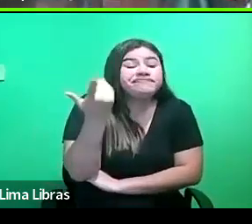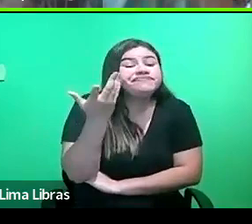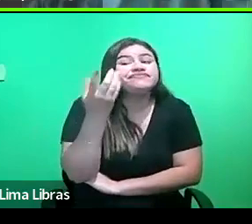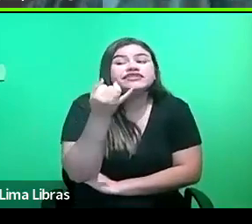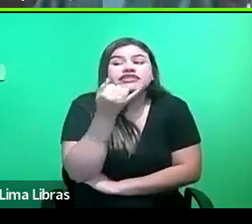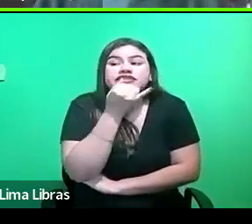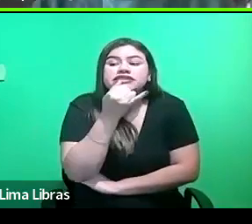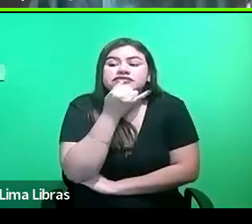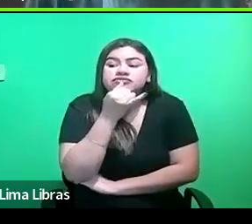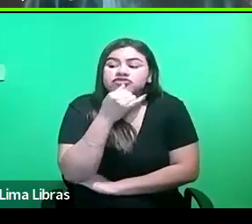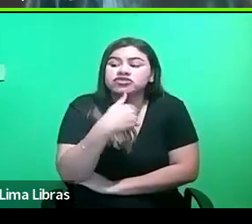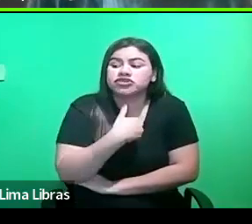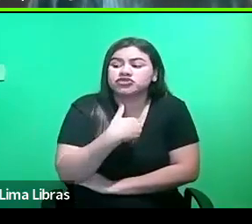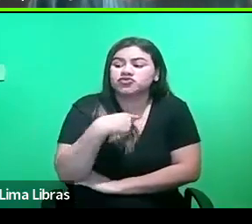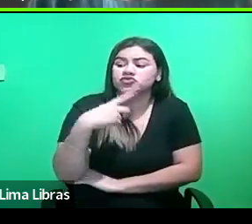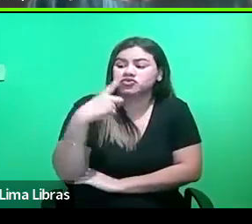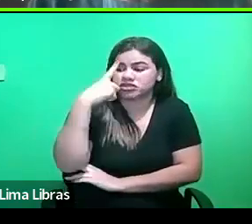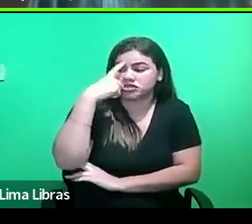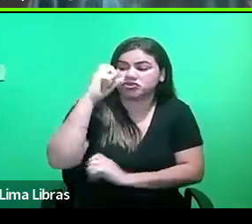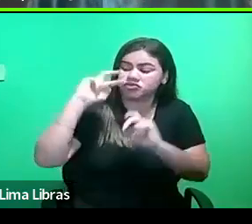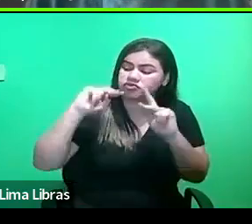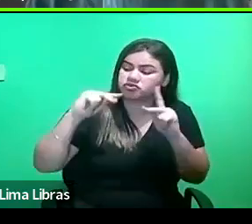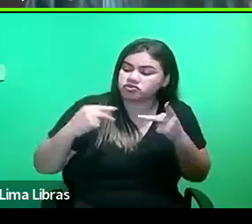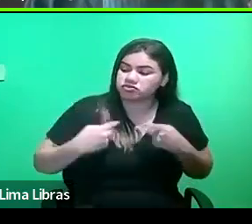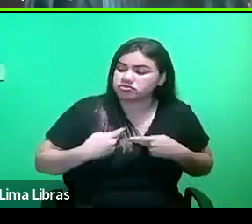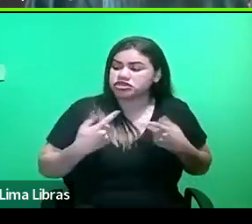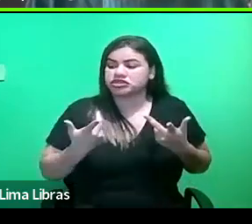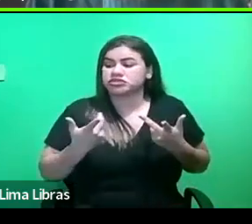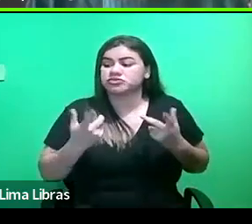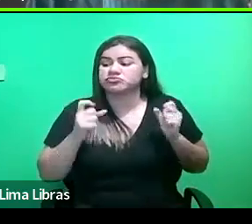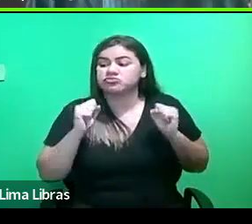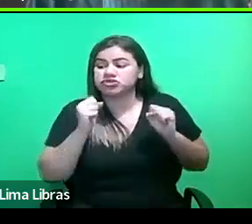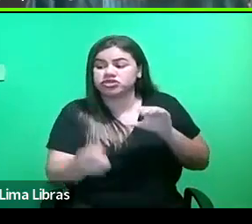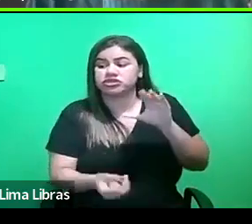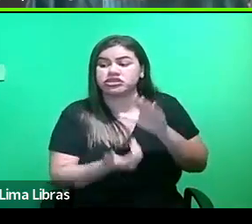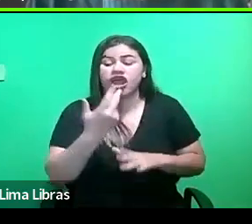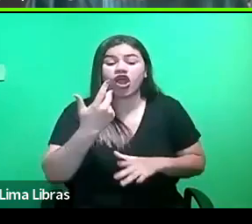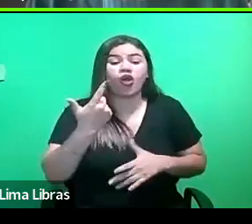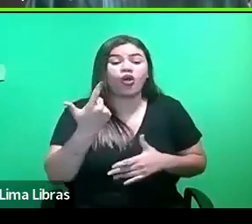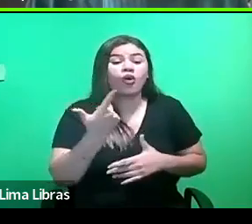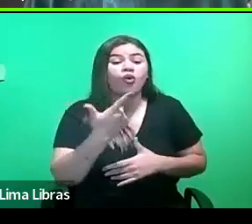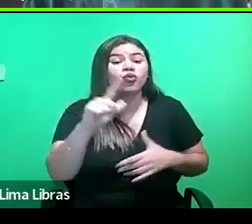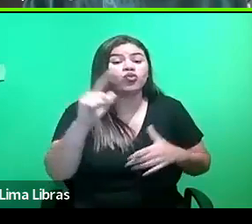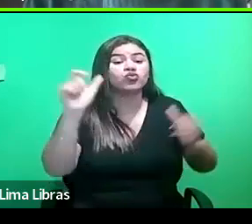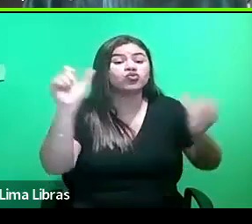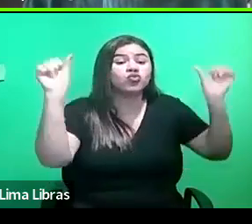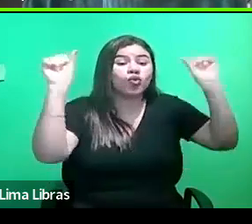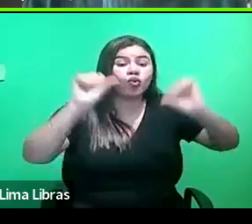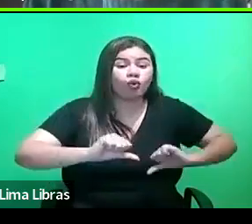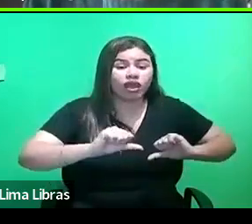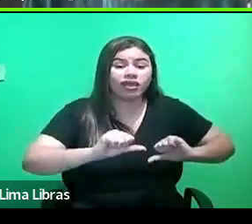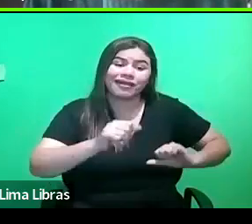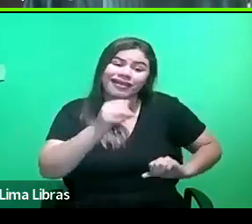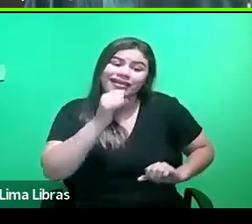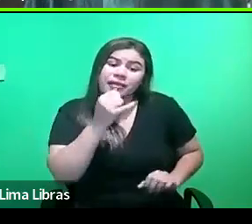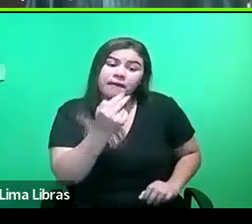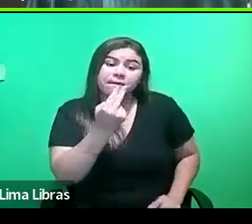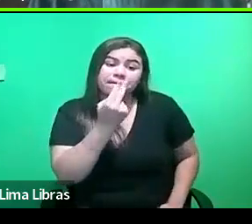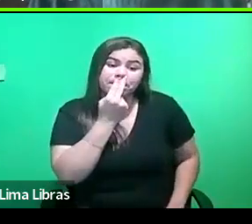for Joseph, for the secretary Cincinnati, It is so